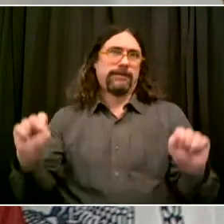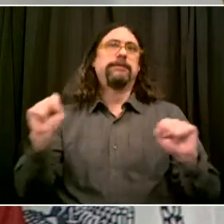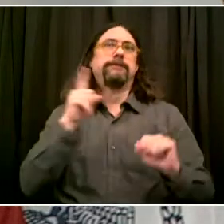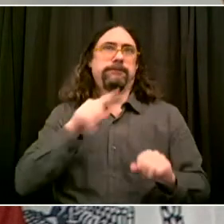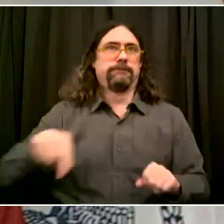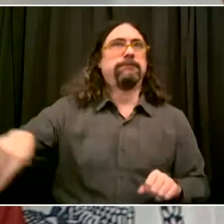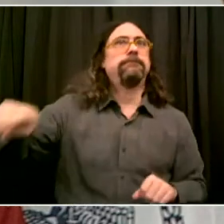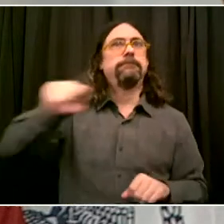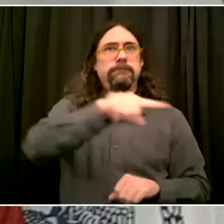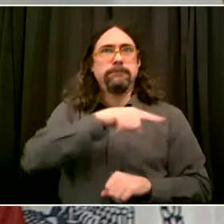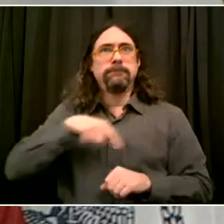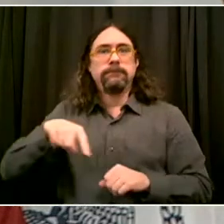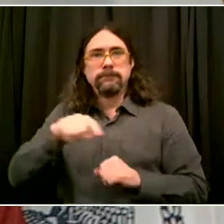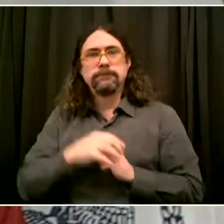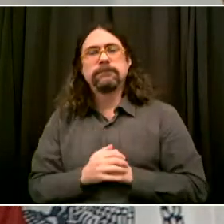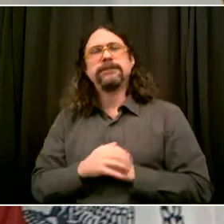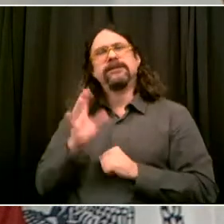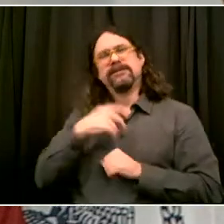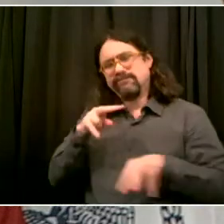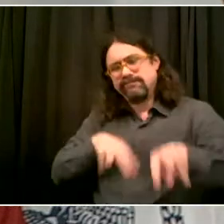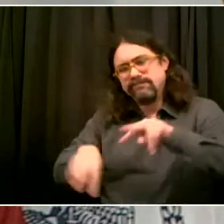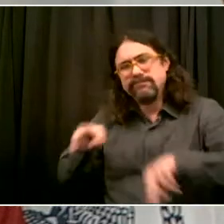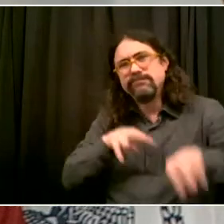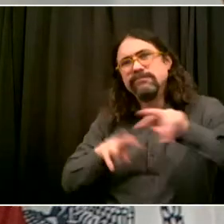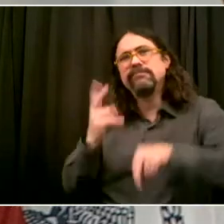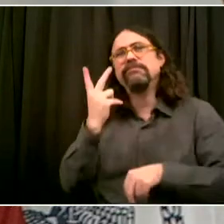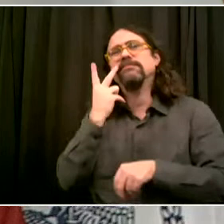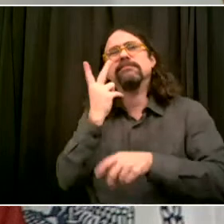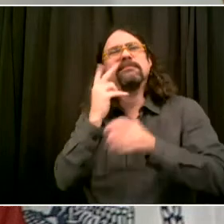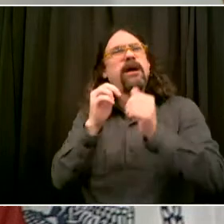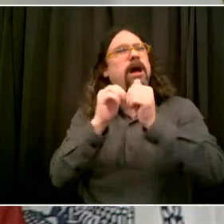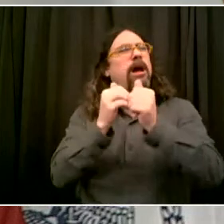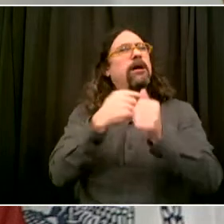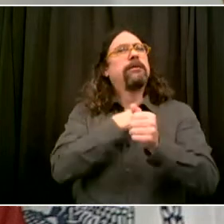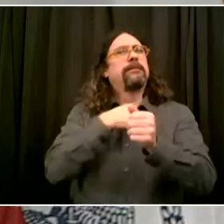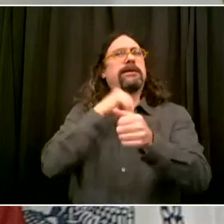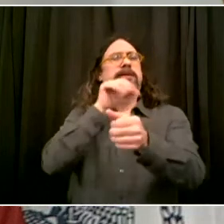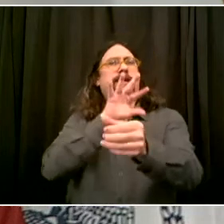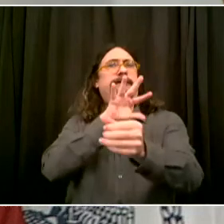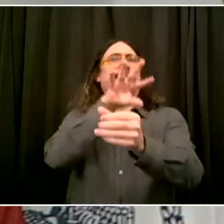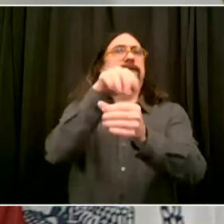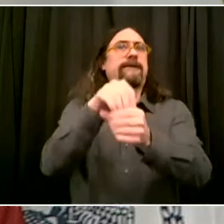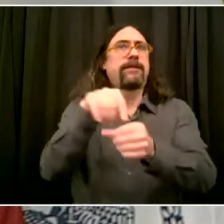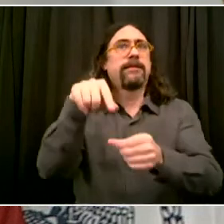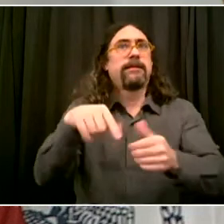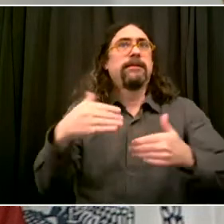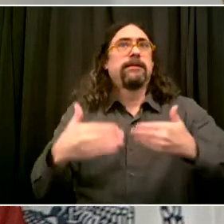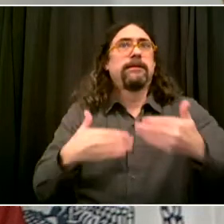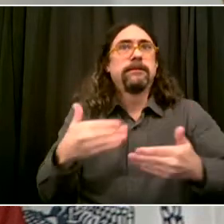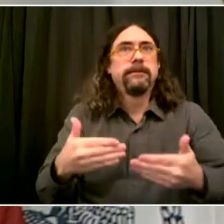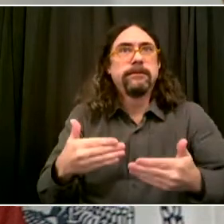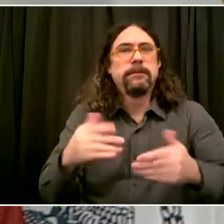WE CAN PLAY IN MAKINNG SURE PEOPLE ARE SAFE, I BELIEVE A LOT OF THAT IS GOVERNED BY THE